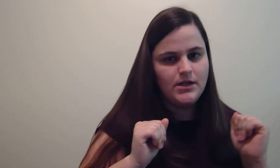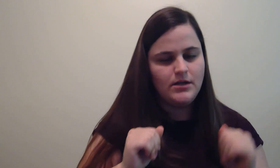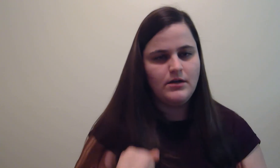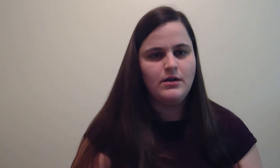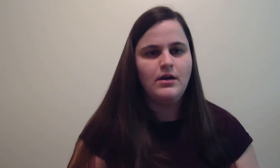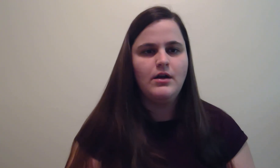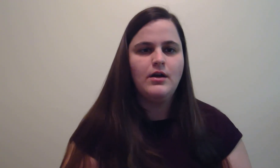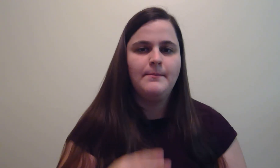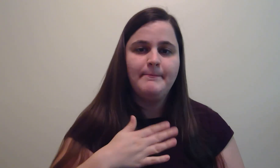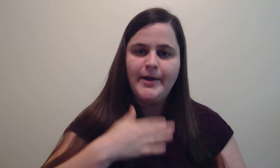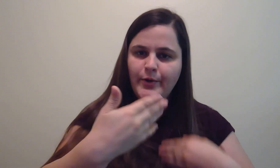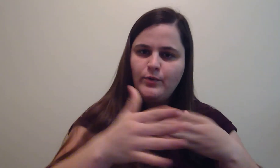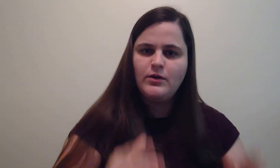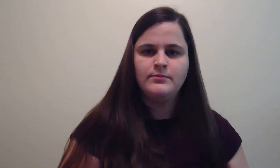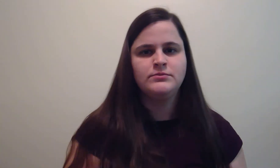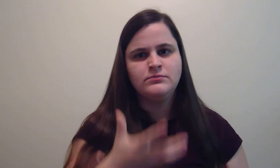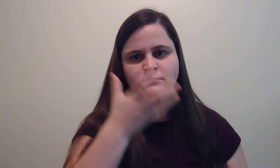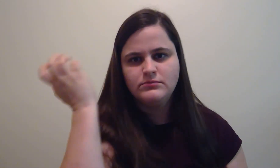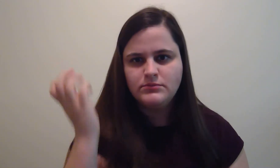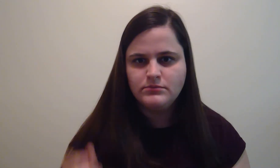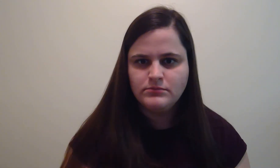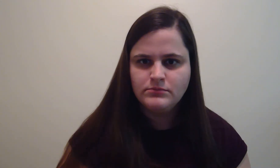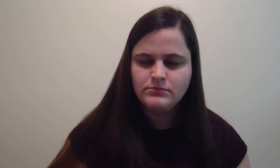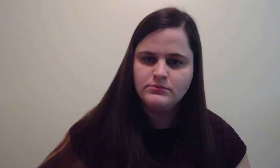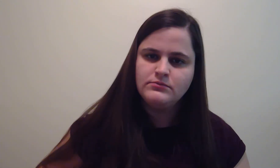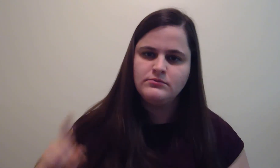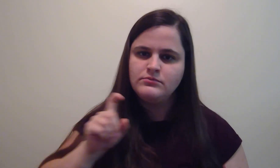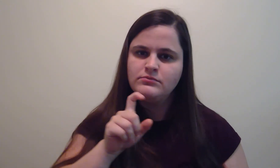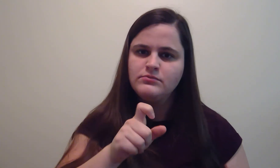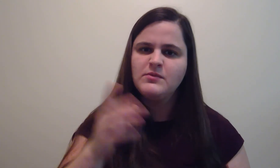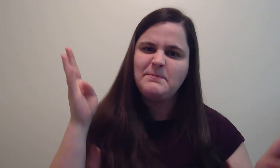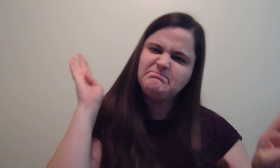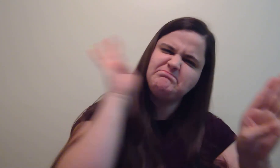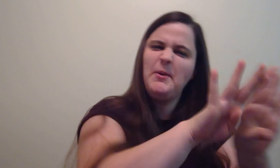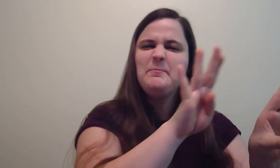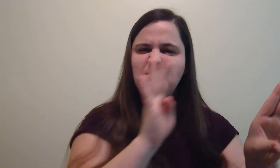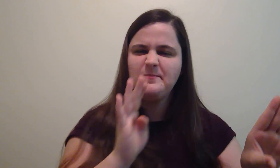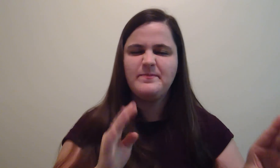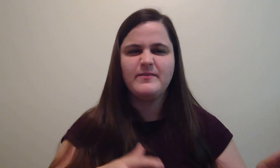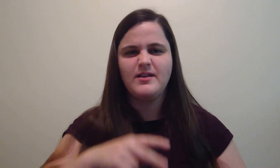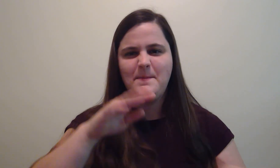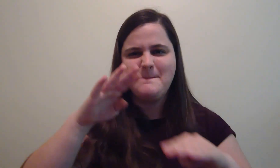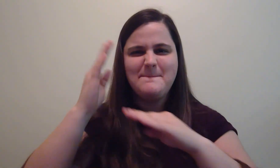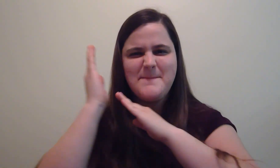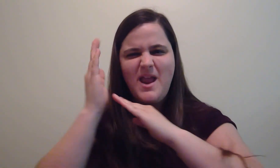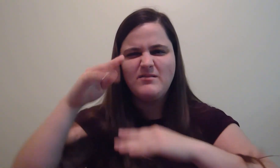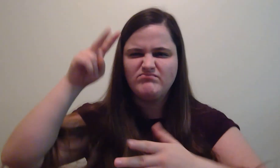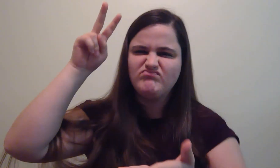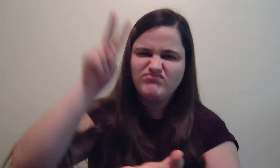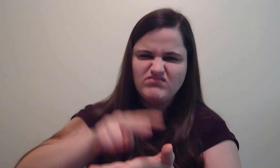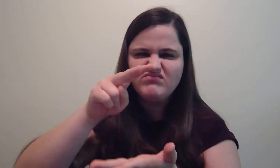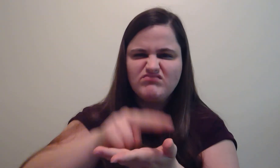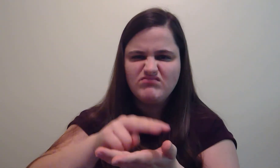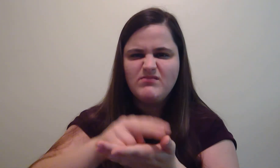By the time I got to my room, I was mad. I slammed my bedroom door and flopped on the bed,